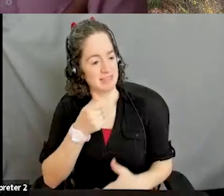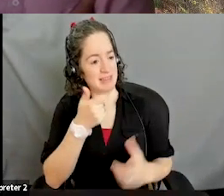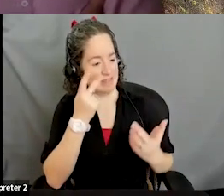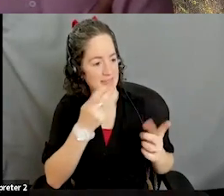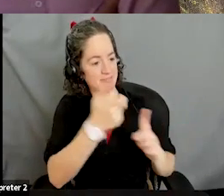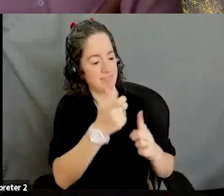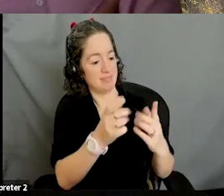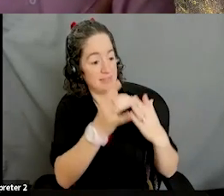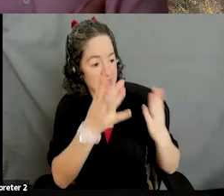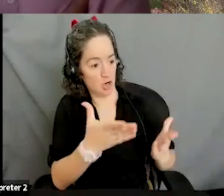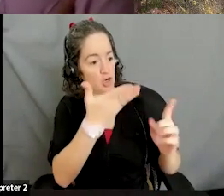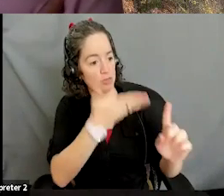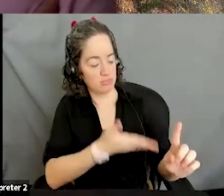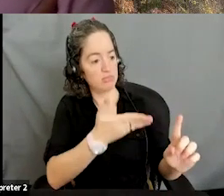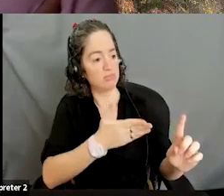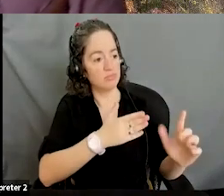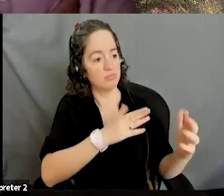I think we should all applaud you on that.